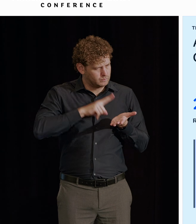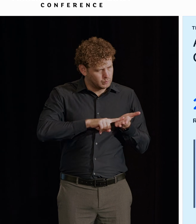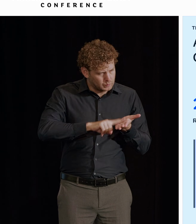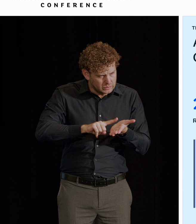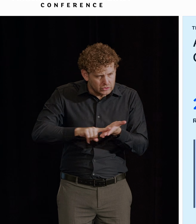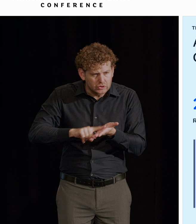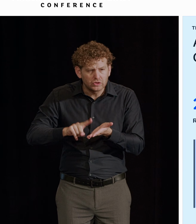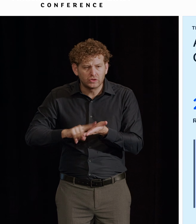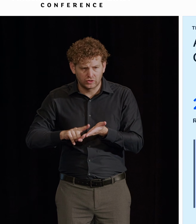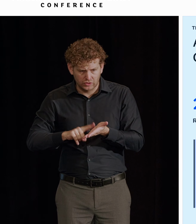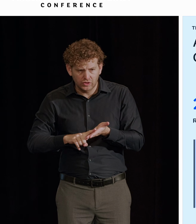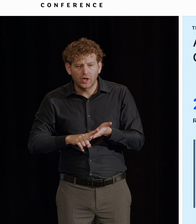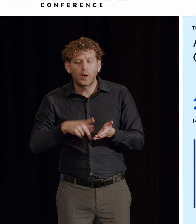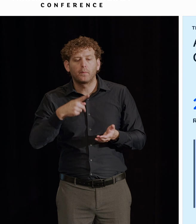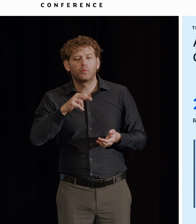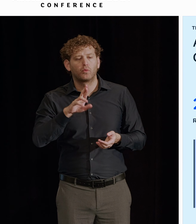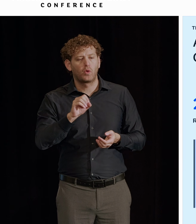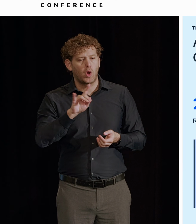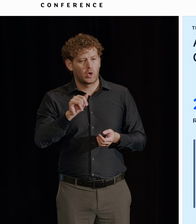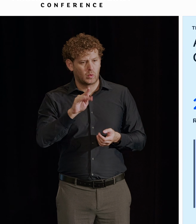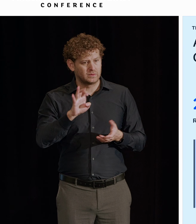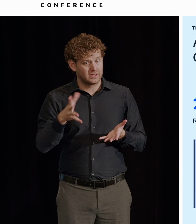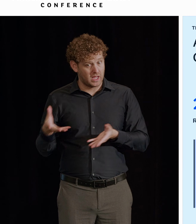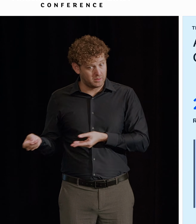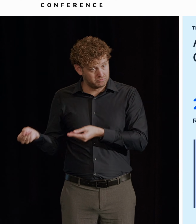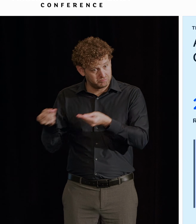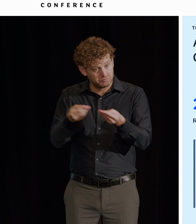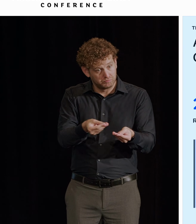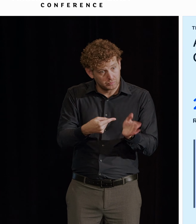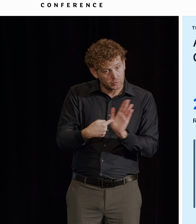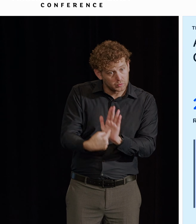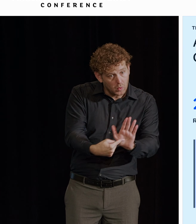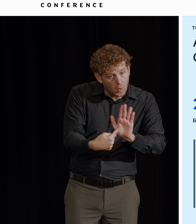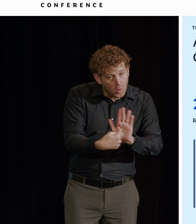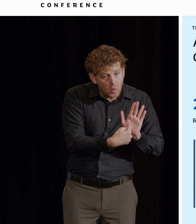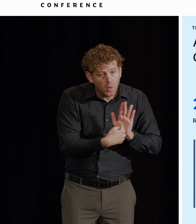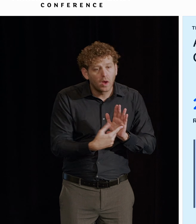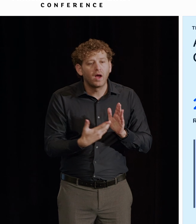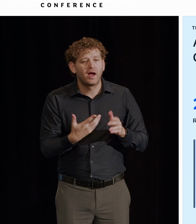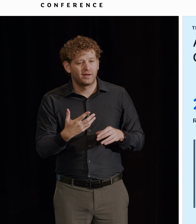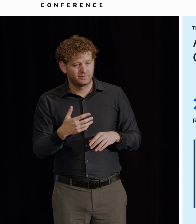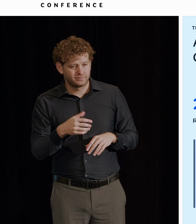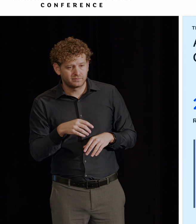one of the prototypes we showed was the Aria Gen 2 glasses. So, this has access to a lot